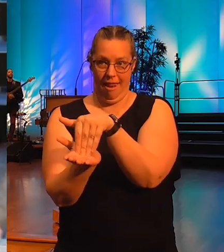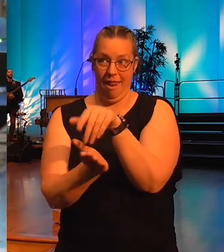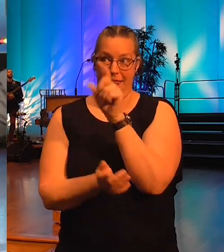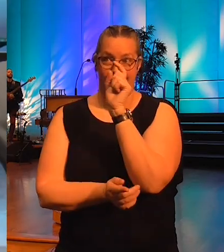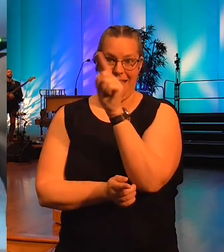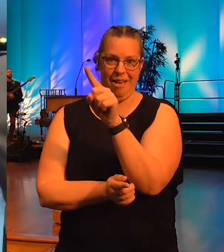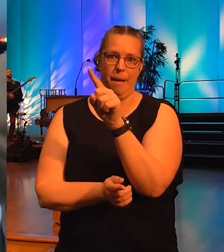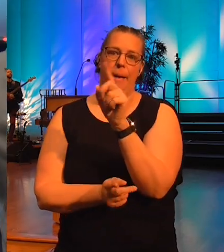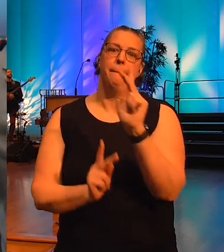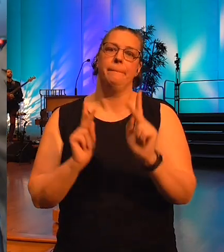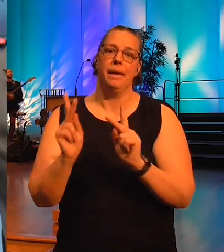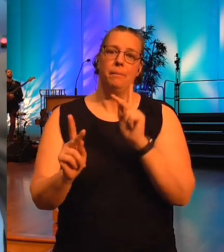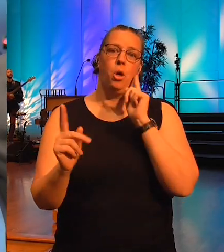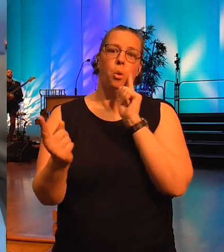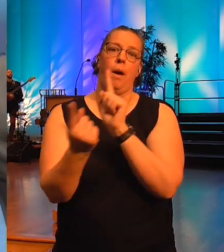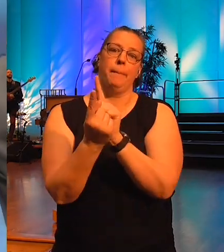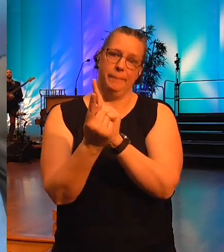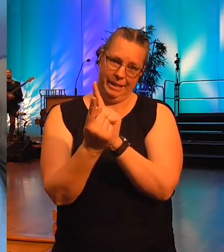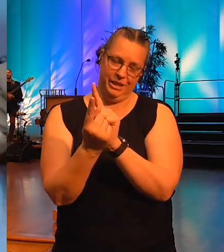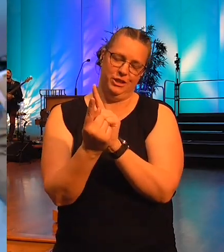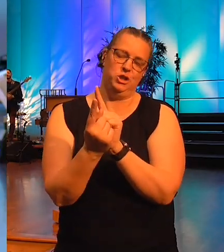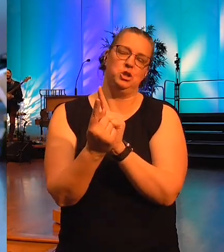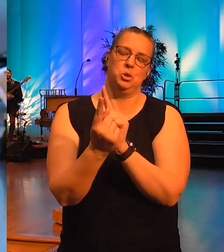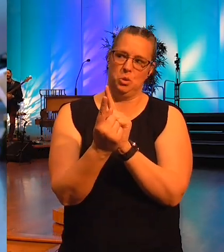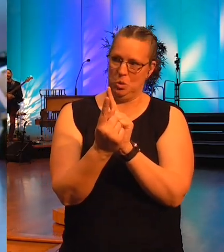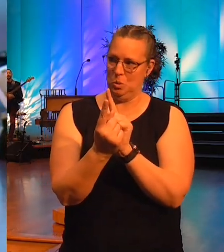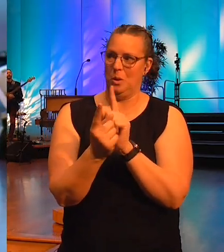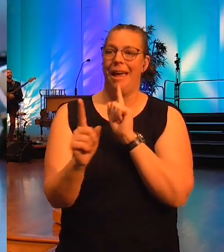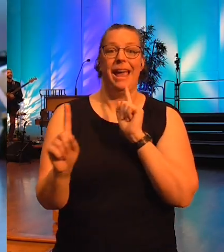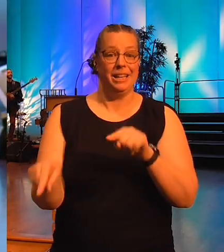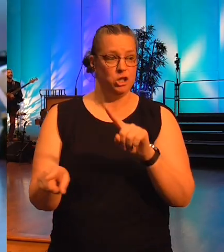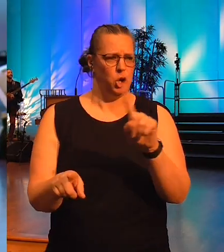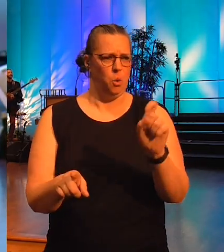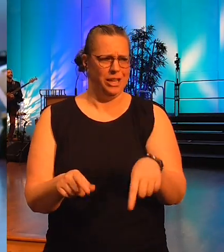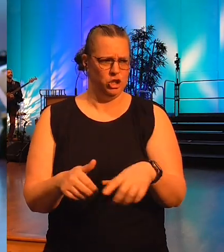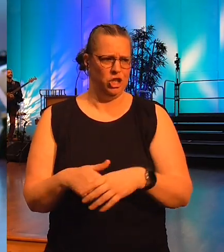wonderful people there who'll be happy to greet you answer any questions you have and